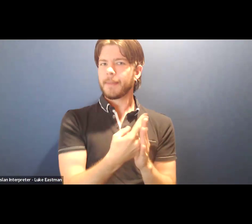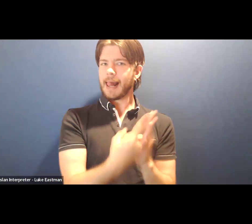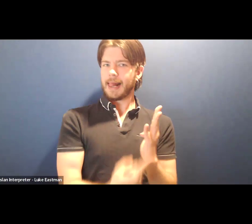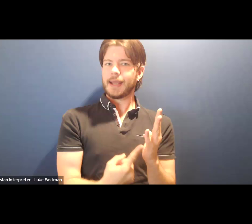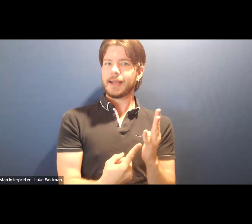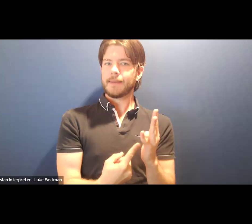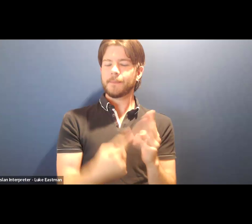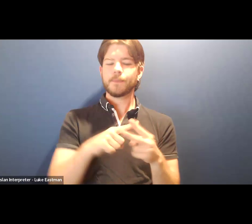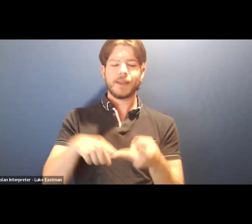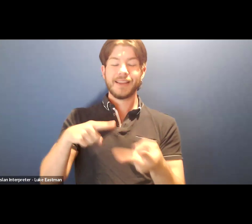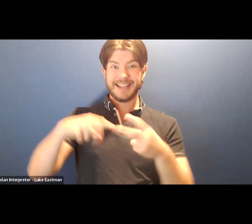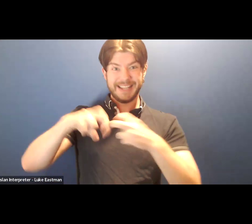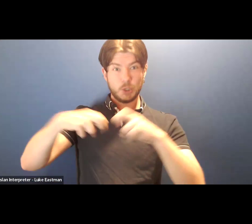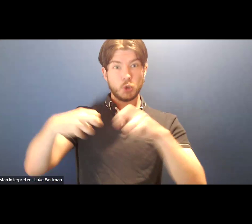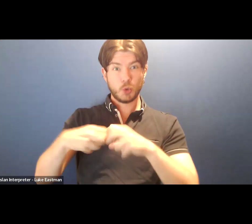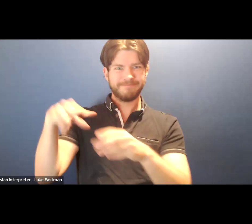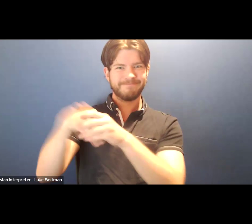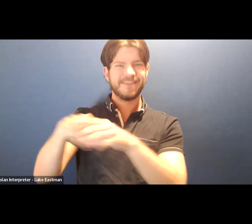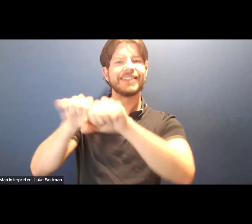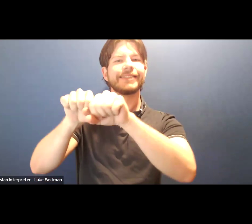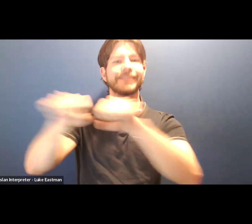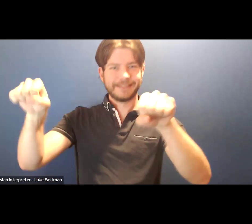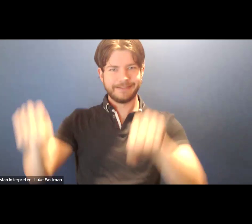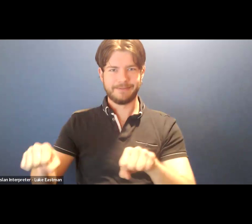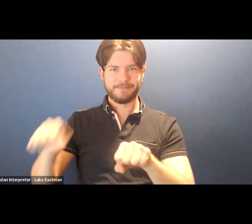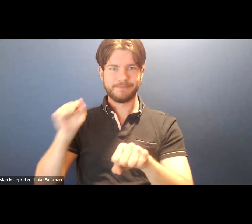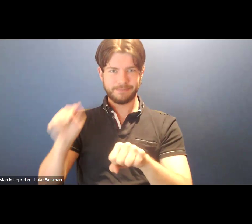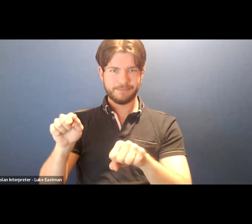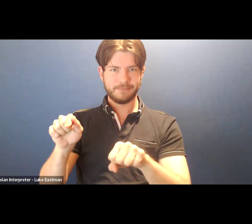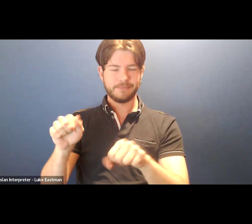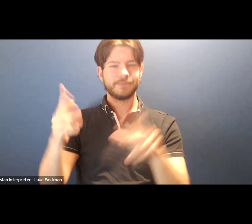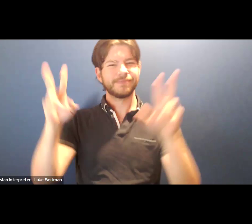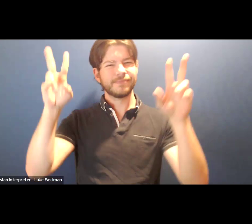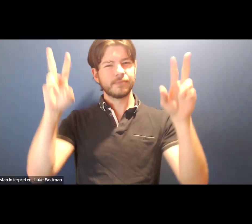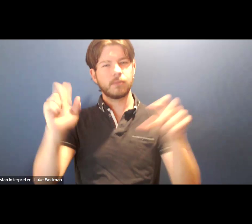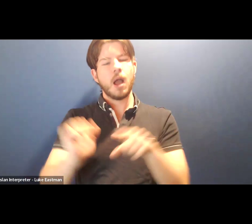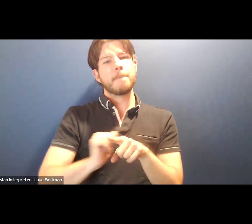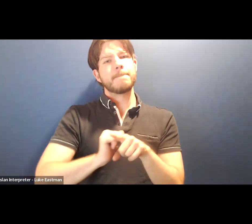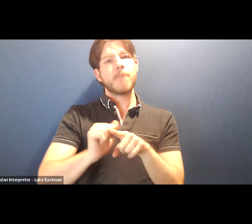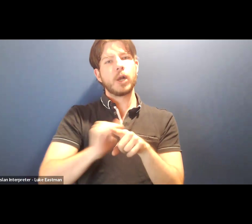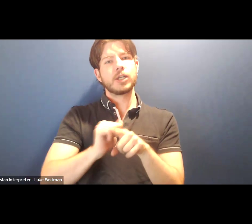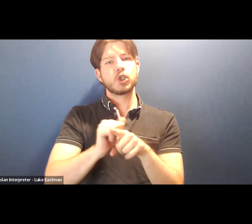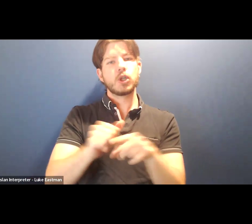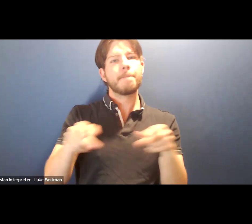issues that result in them following what's commonly known as a Polished